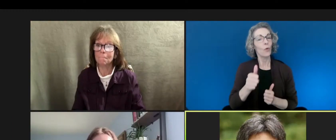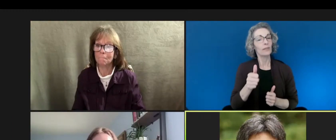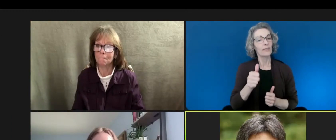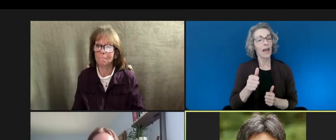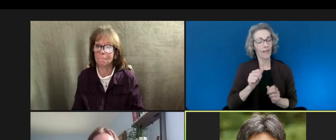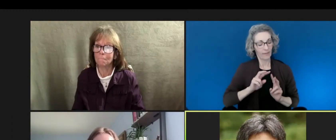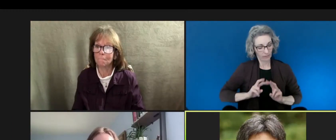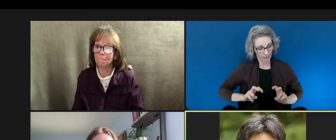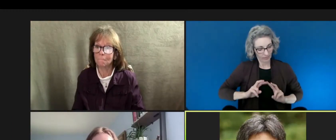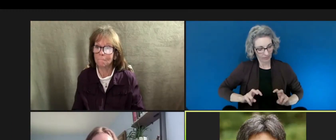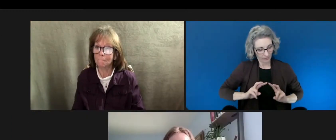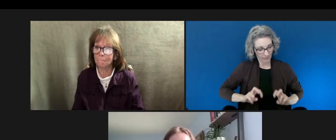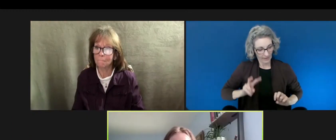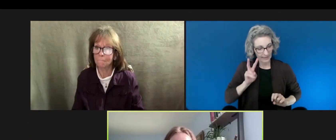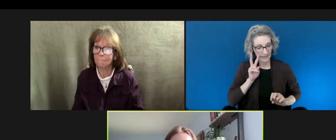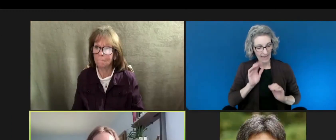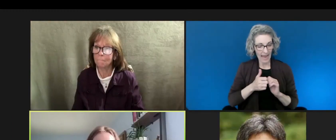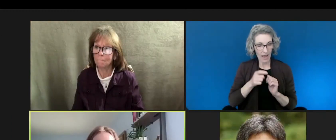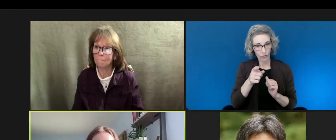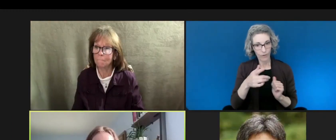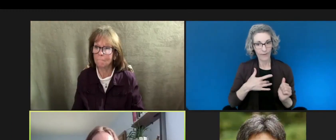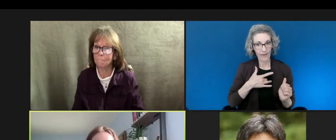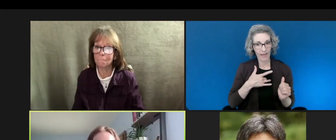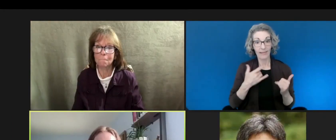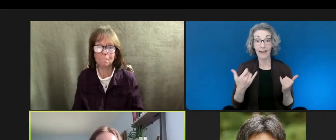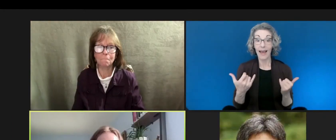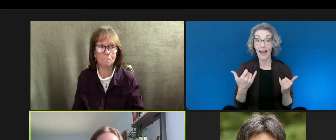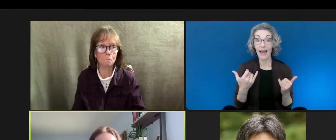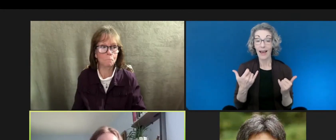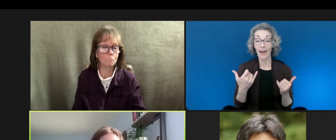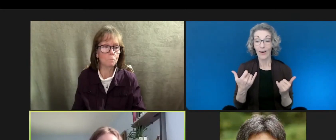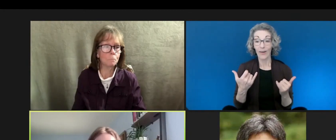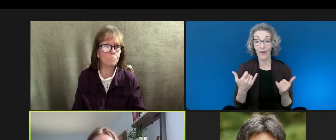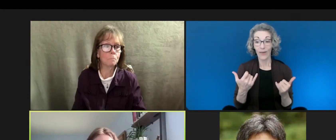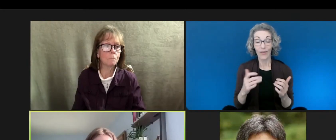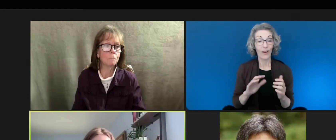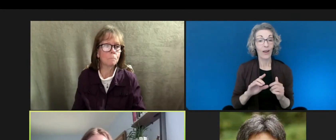see how you're feeling now, where your breath is for you,